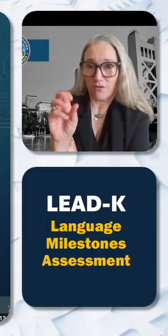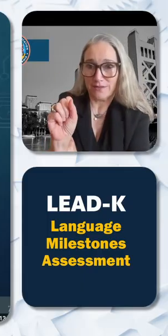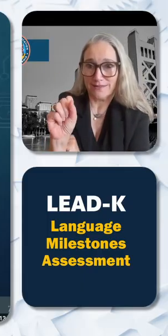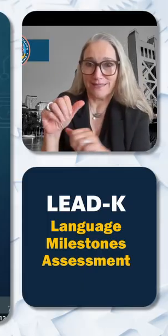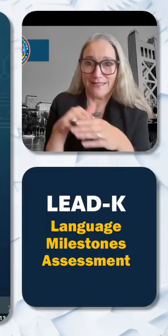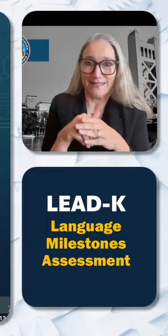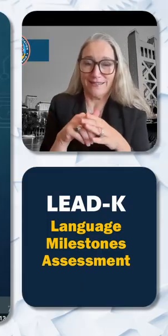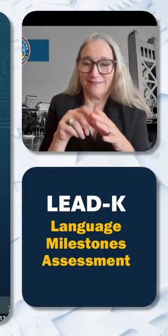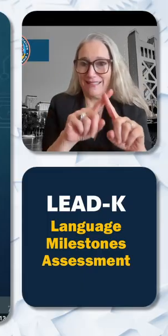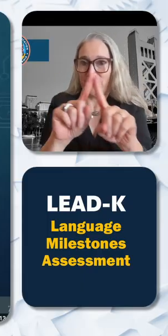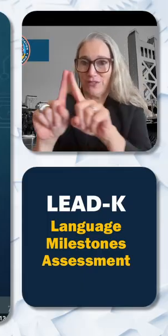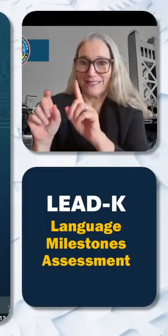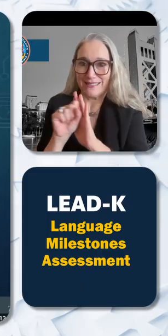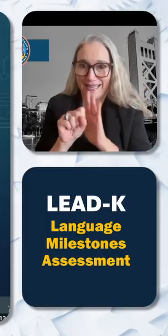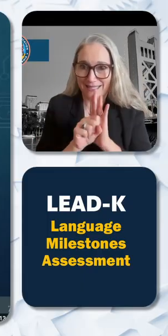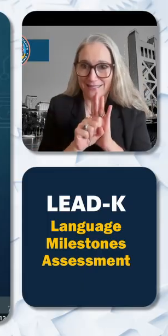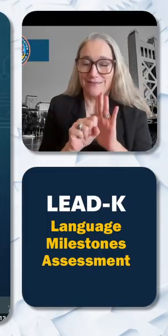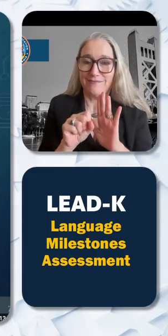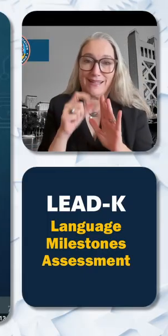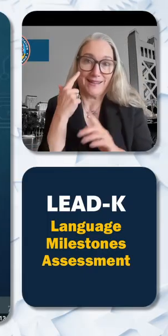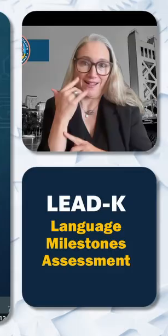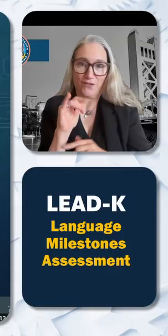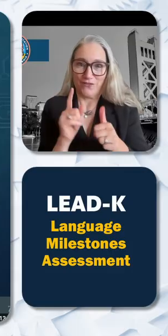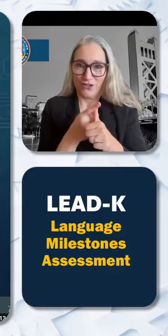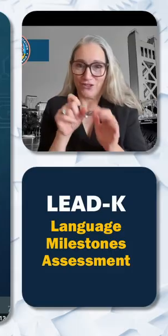This campaign is about passing laws in different